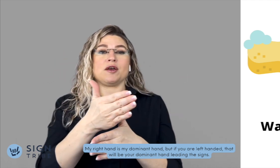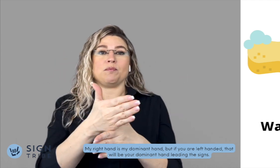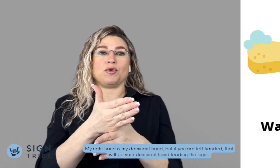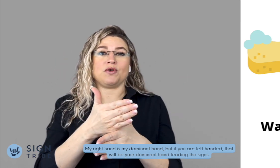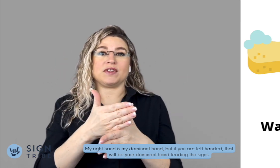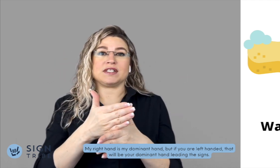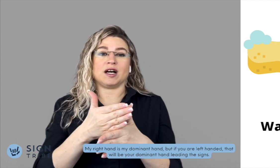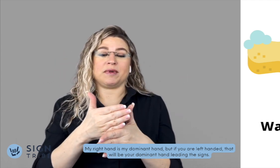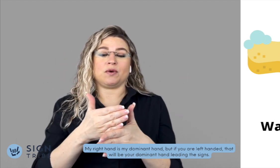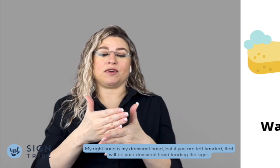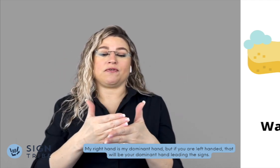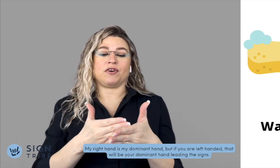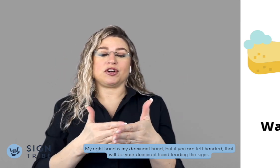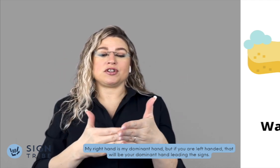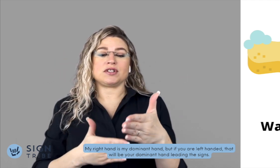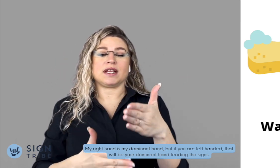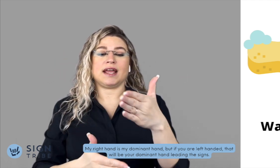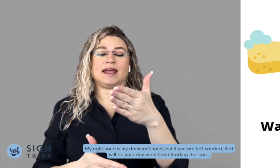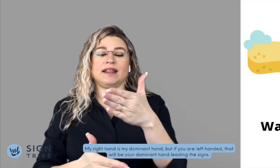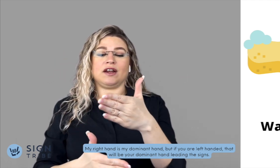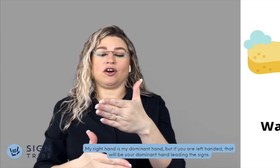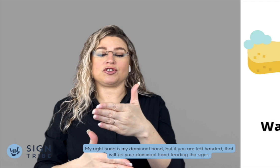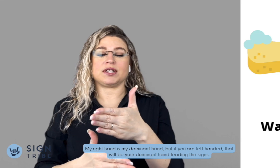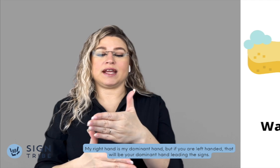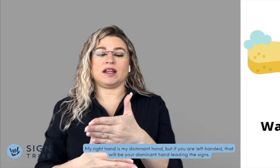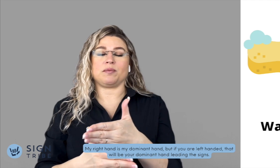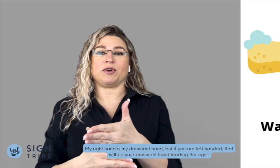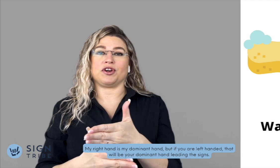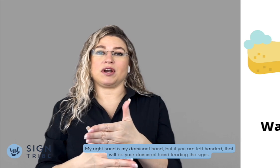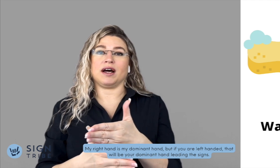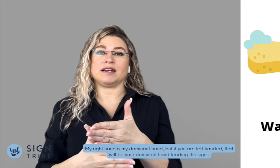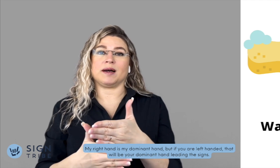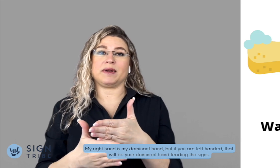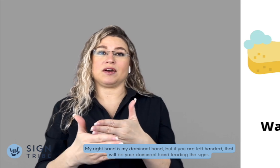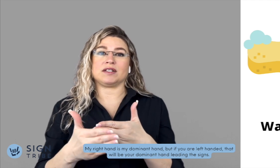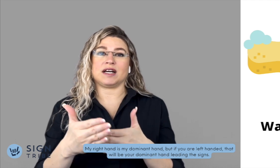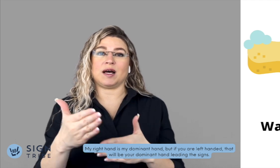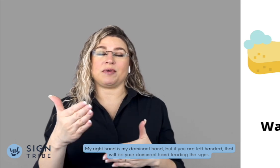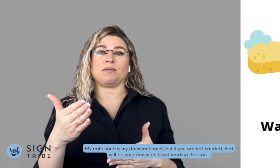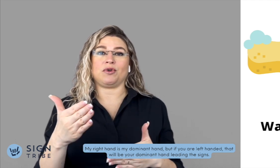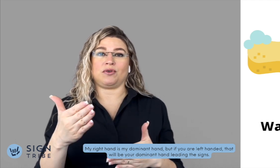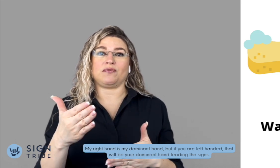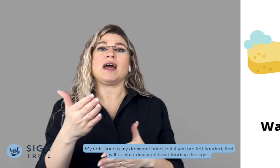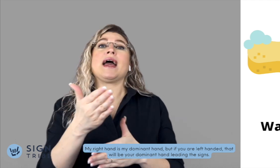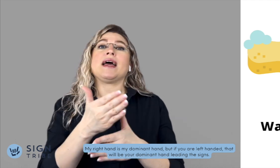move the dominant one first, and then alternate and put your non dominant on top and move.